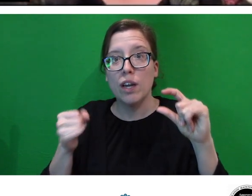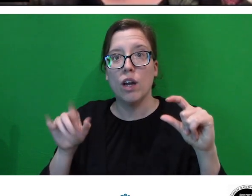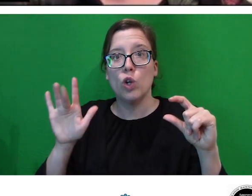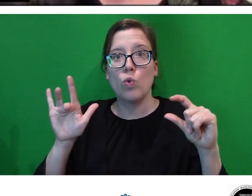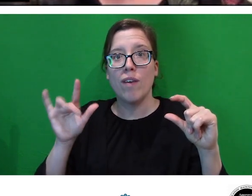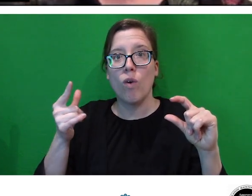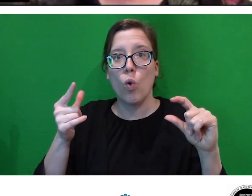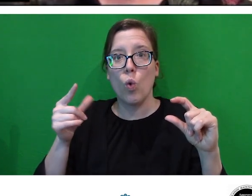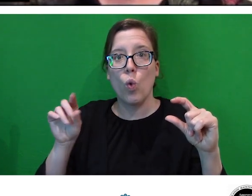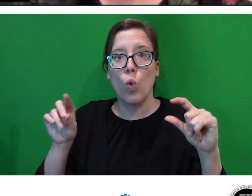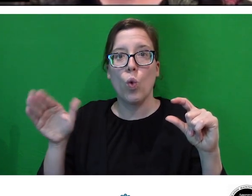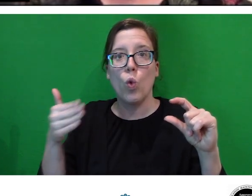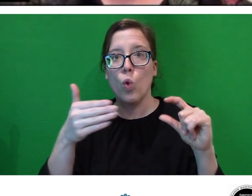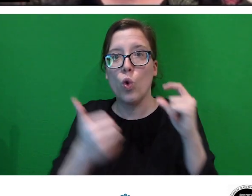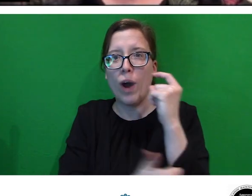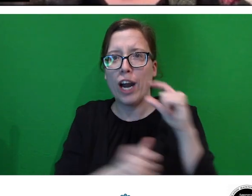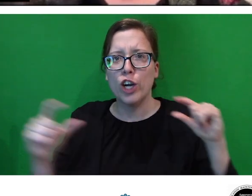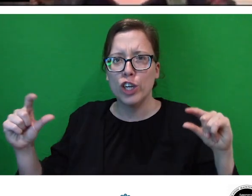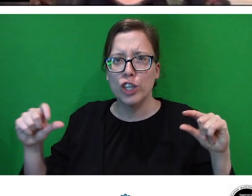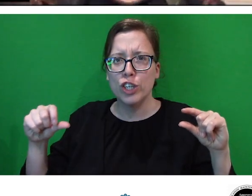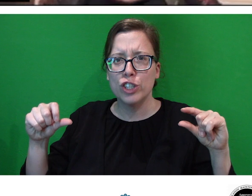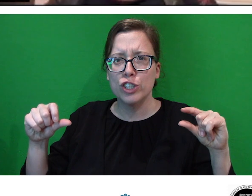It's like when you're...if you work with little kids and you give them a snack